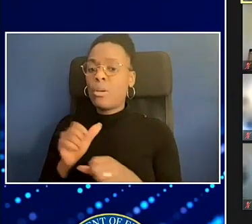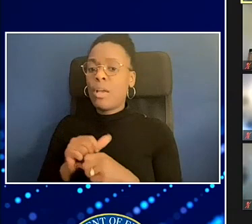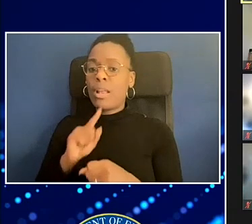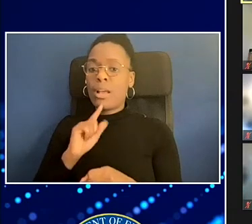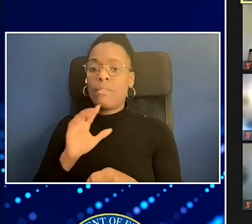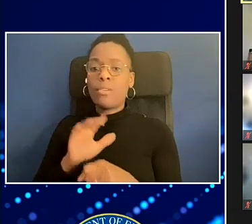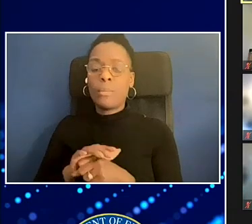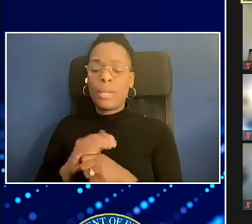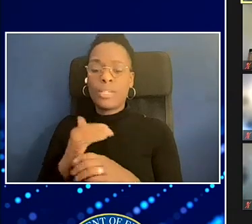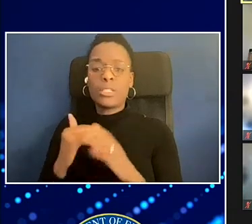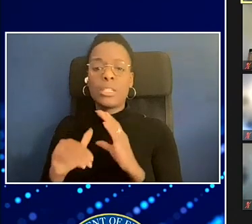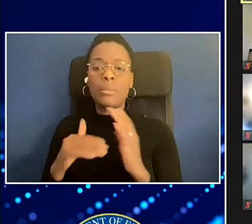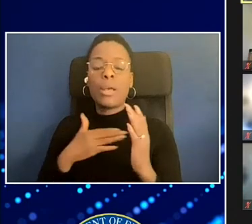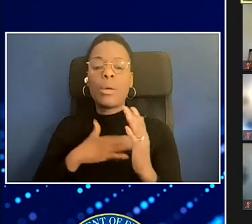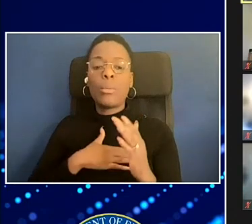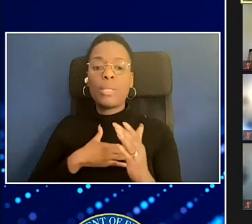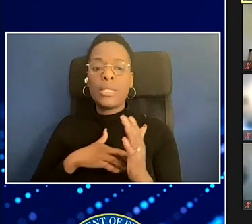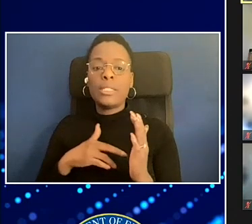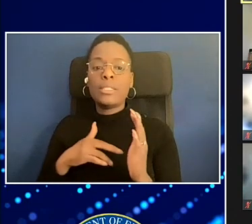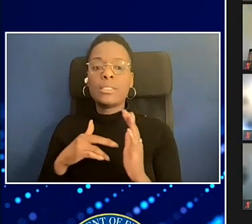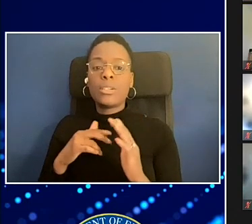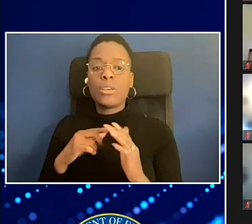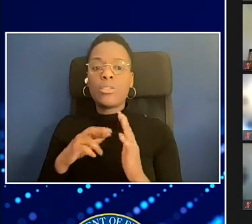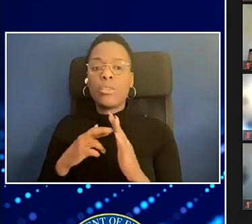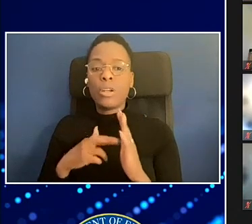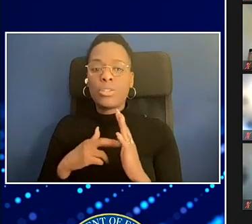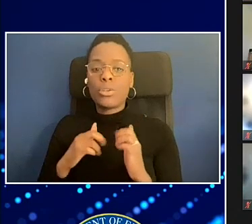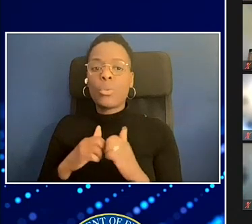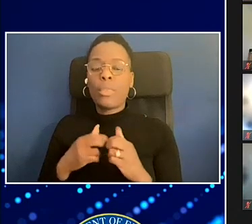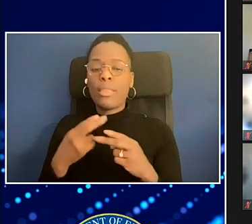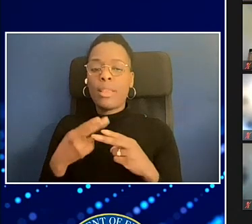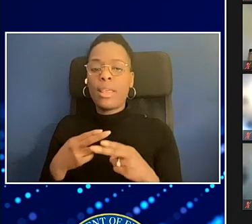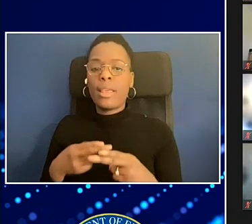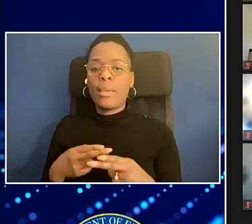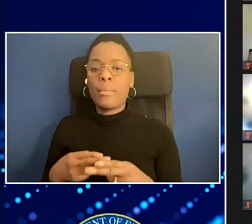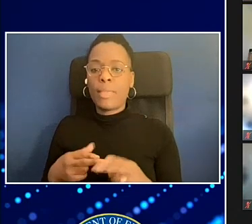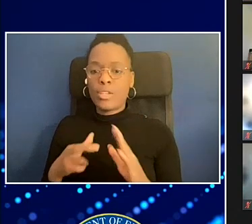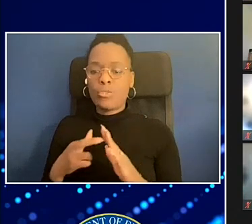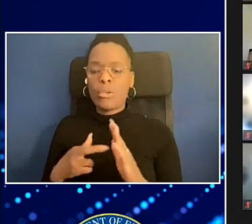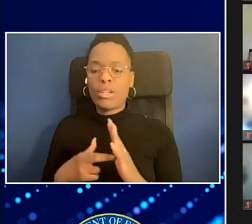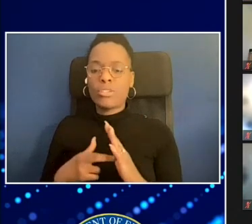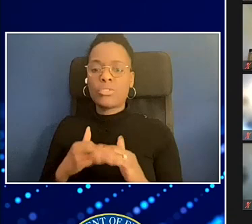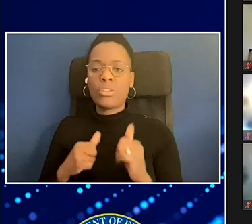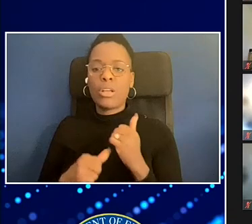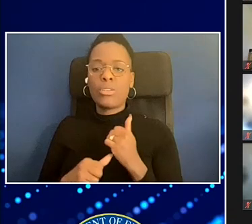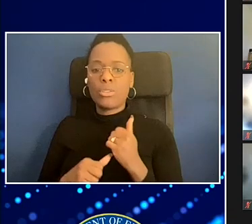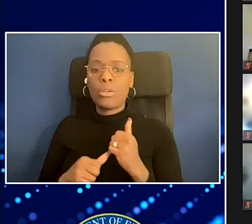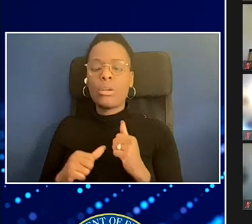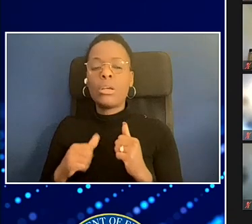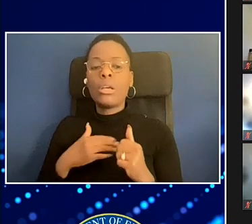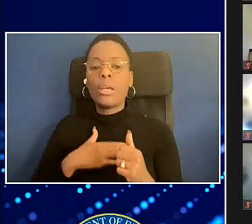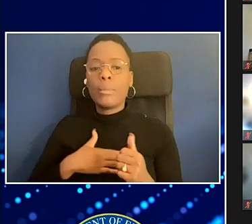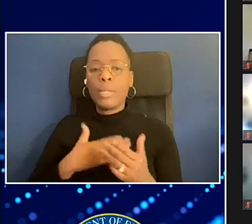you registered under. And as we mentioned today, feel free to keep submitting language obviously as